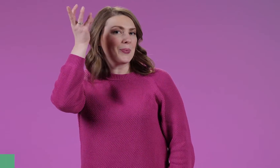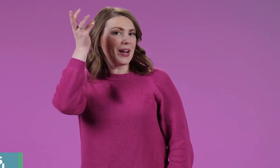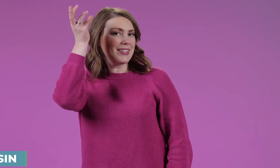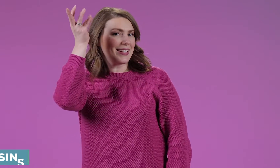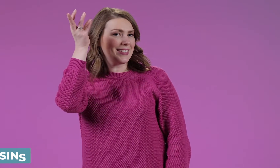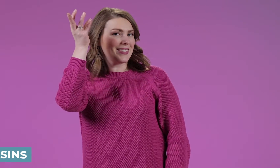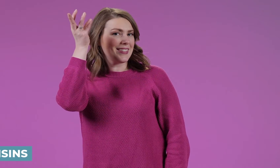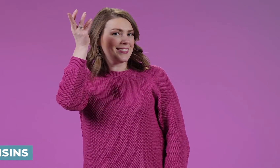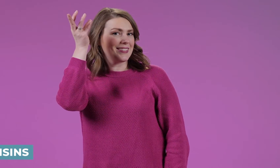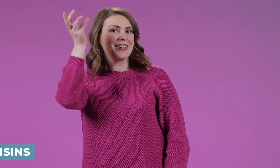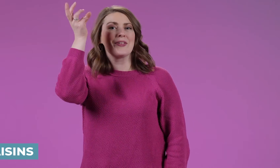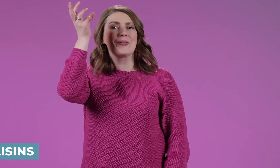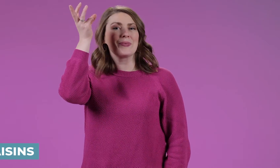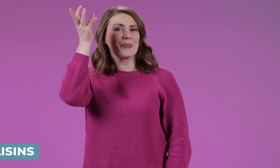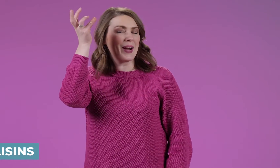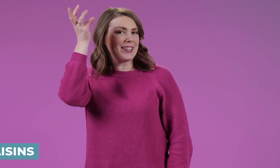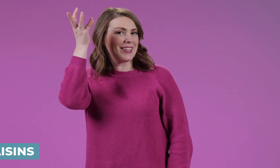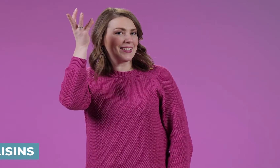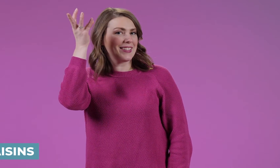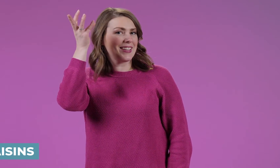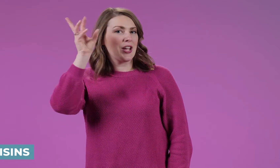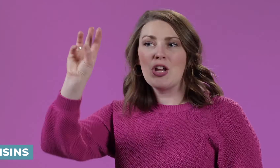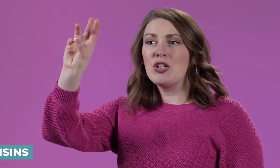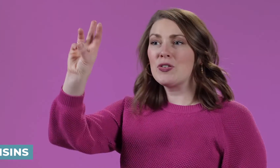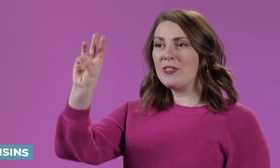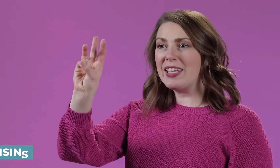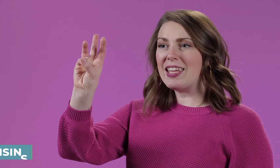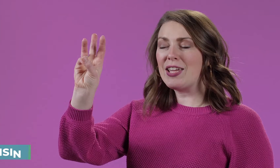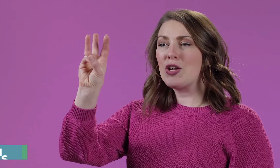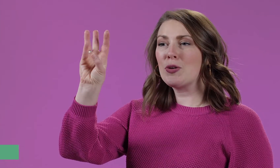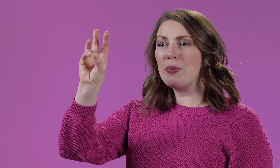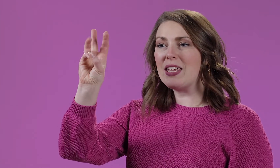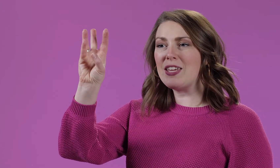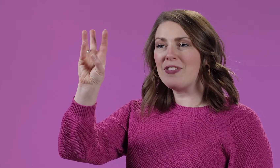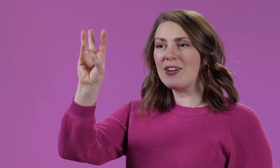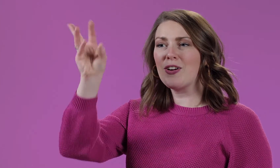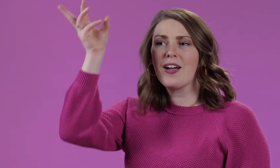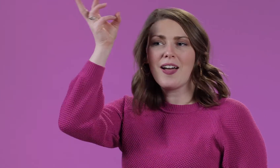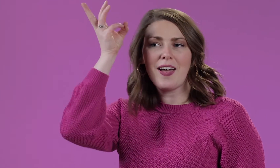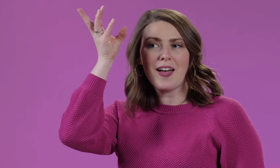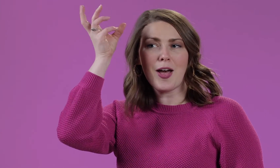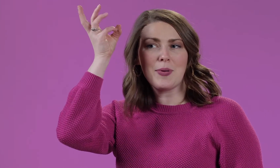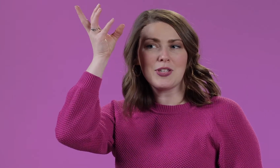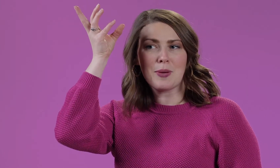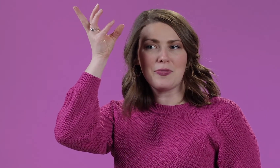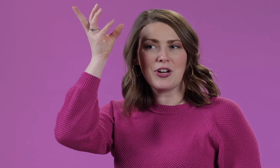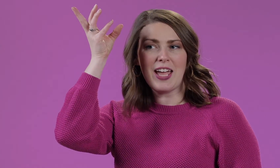RAISINS RAISINS You're flicking your pinky finger up at the top of your head.